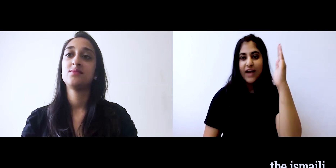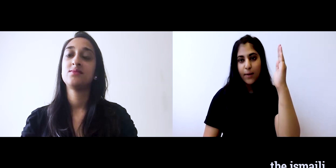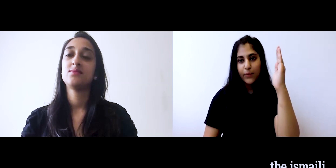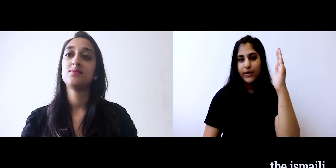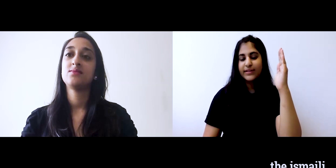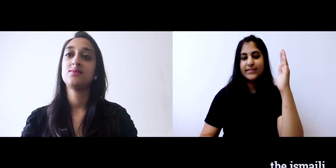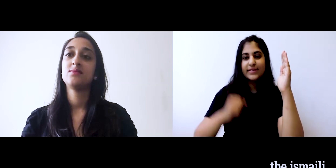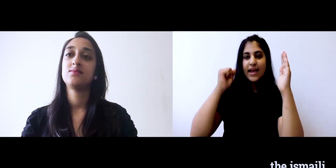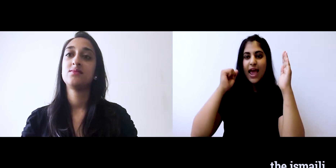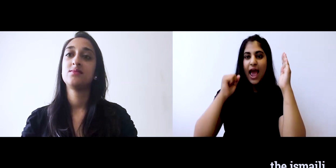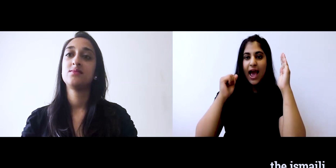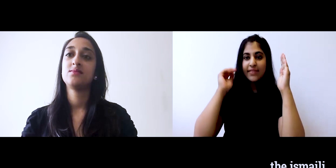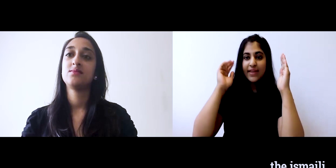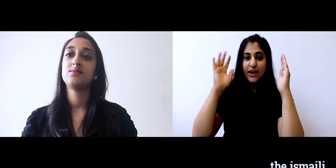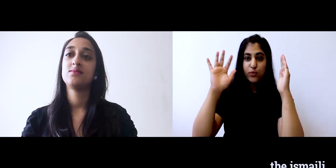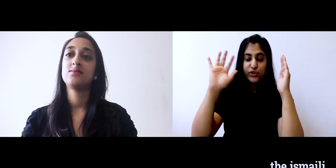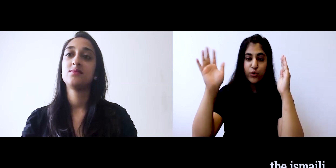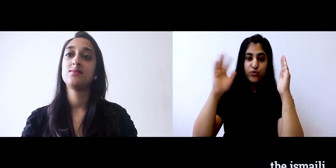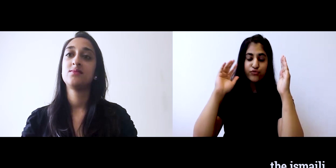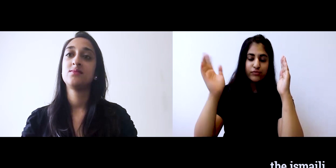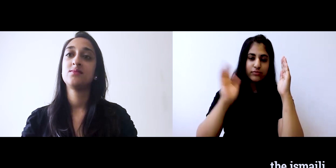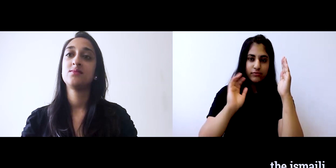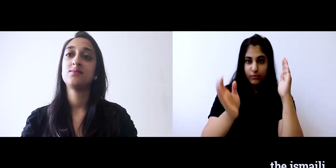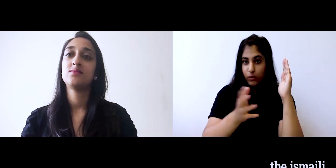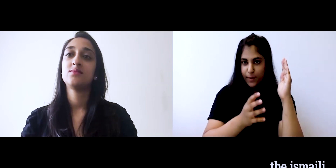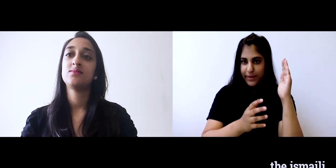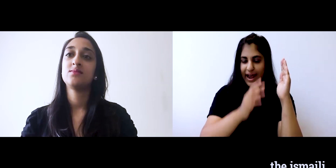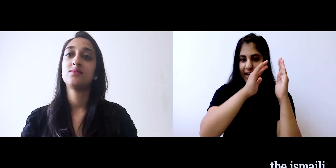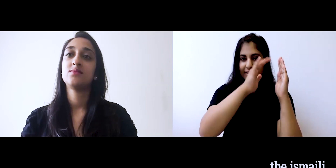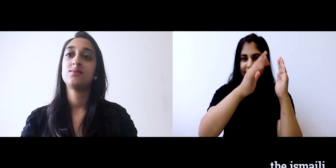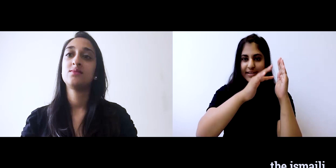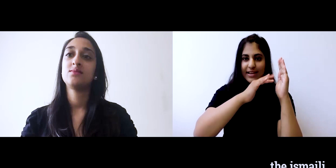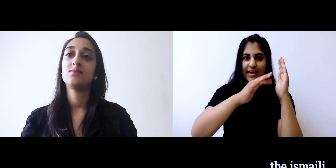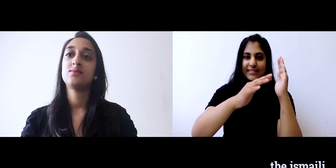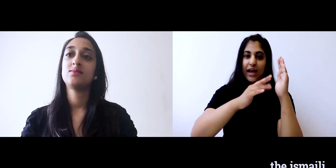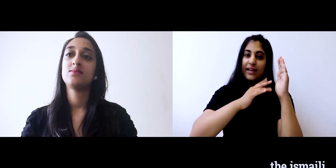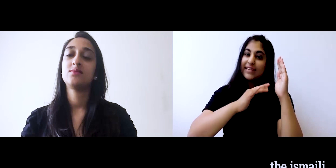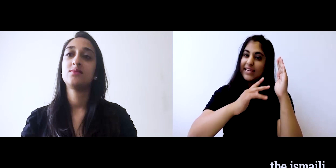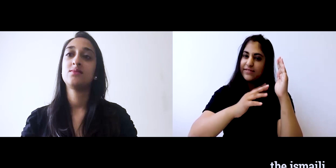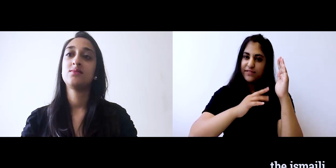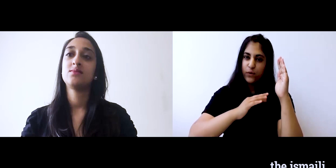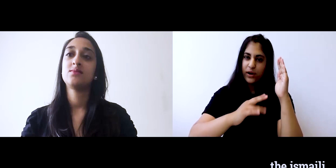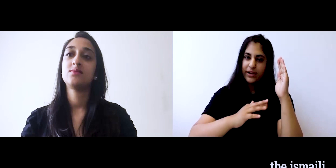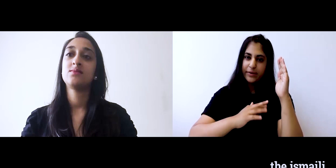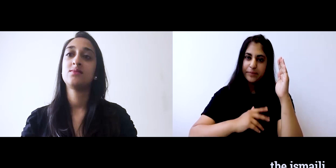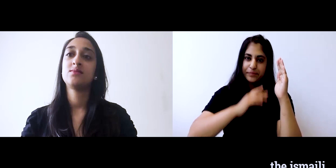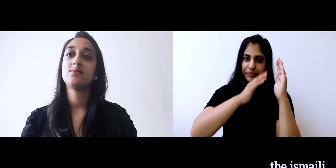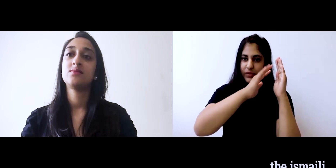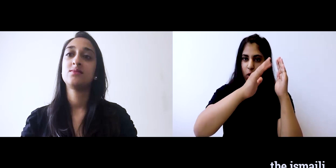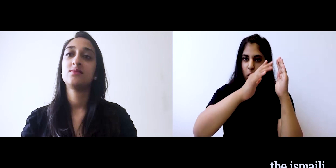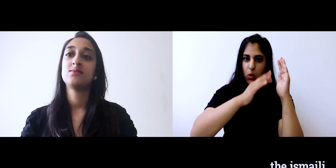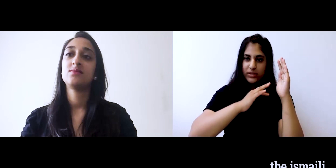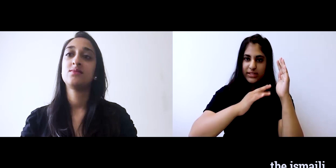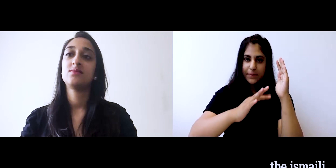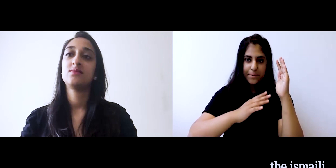upwards. And then with your more dominant hand, it's like the leaves are falling, autumn.